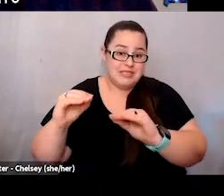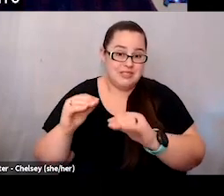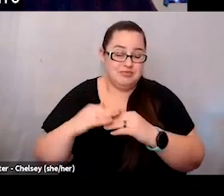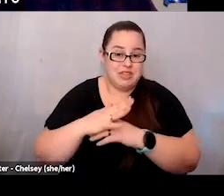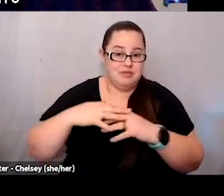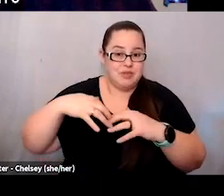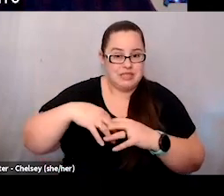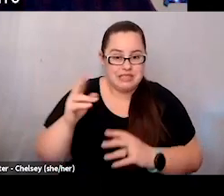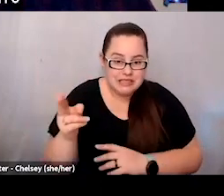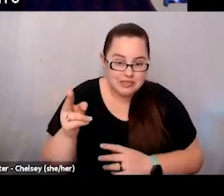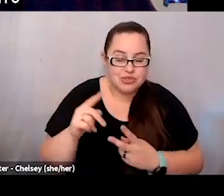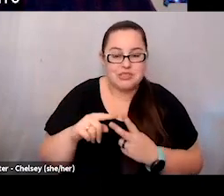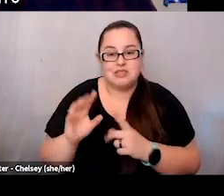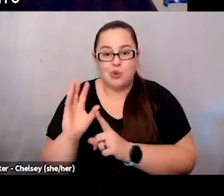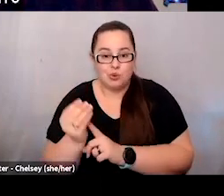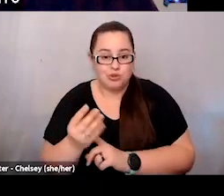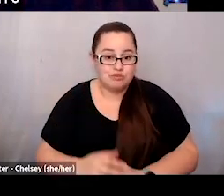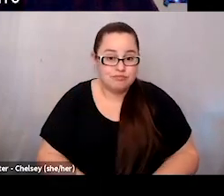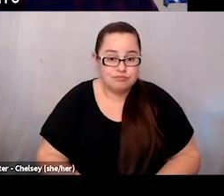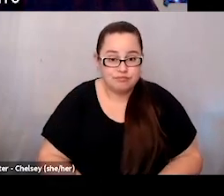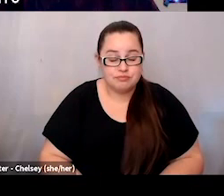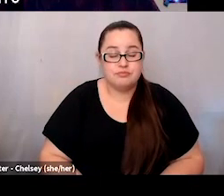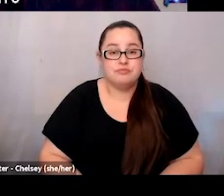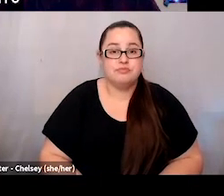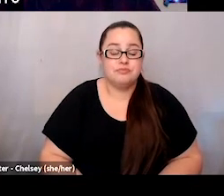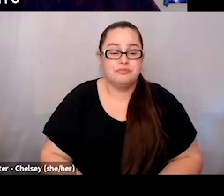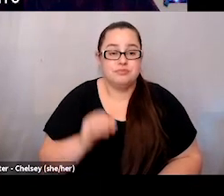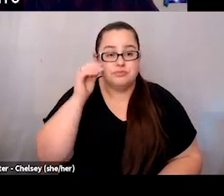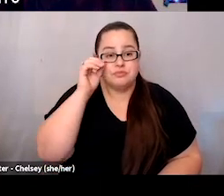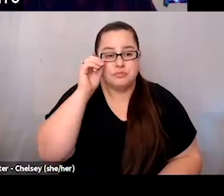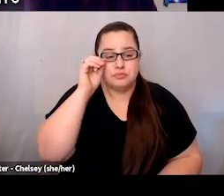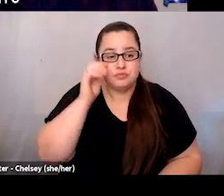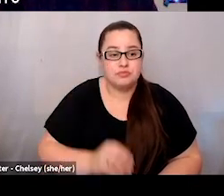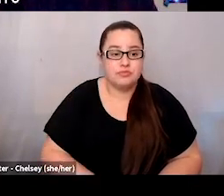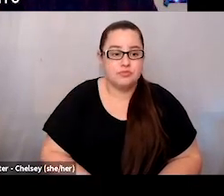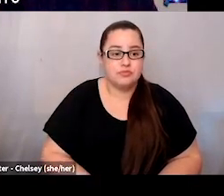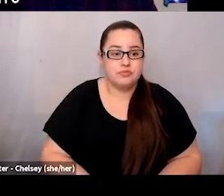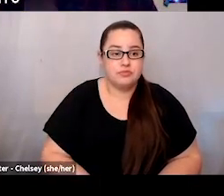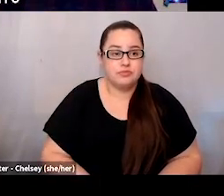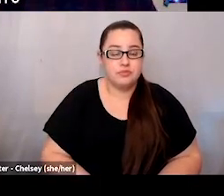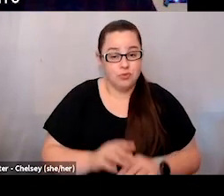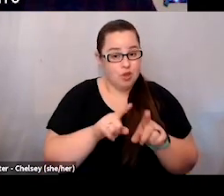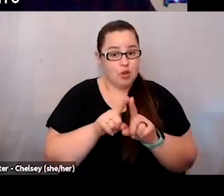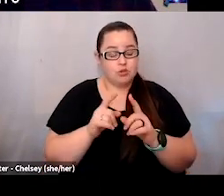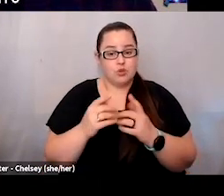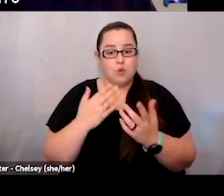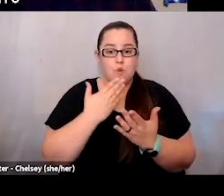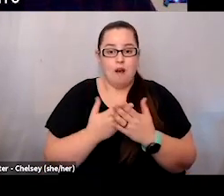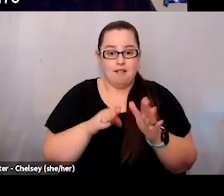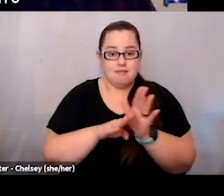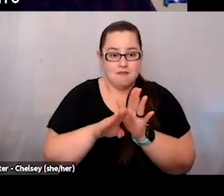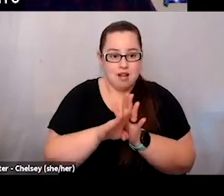culture. They were also really well developed, major civilizations like the